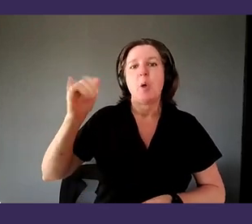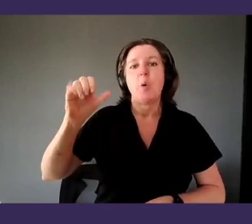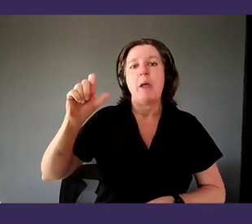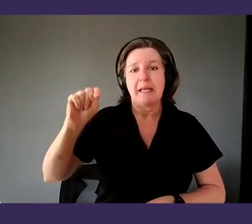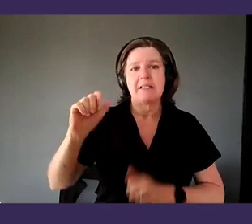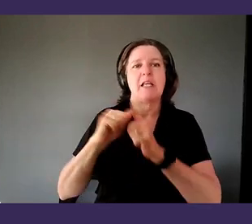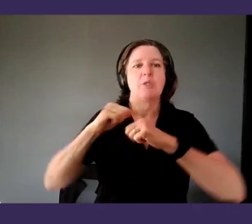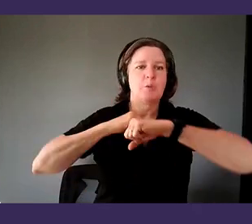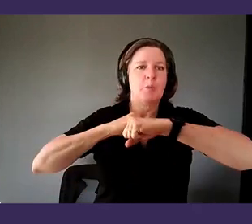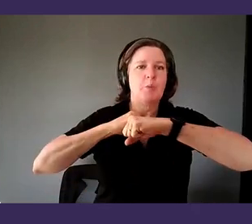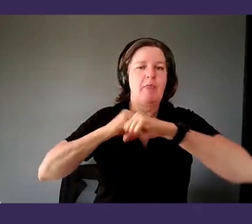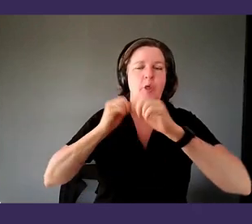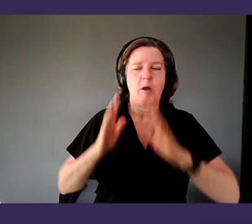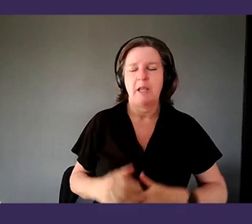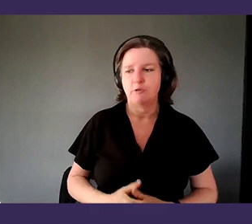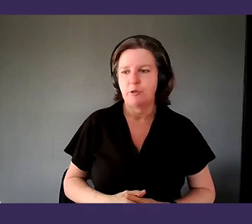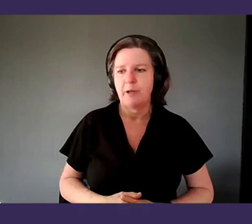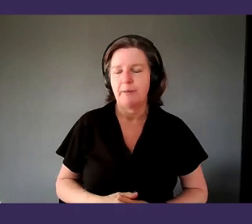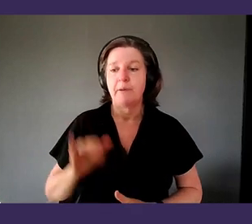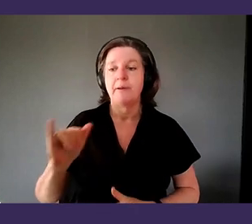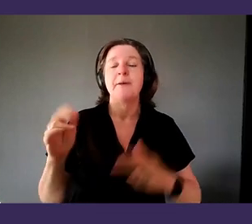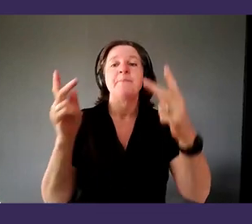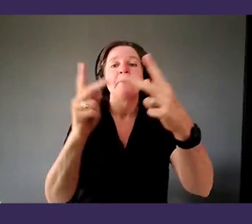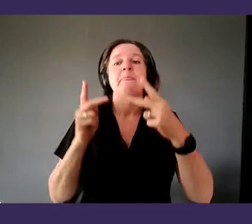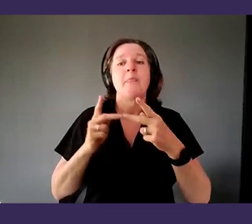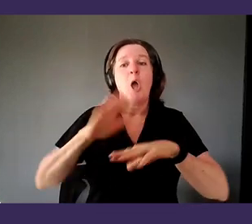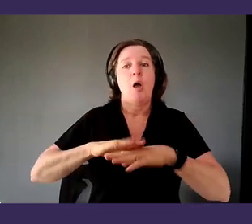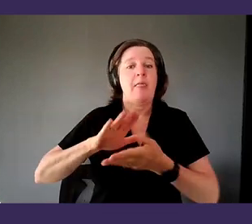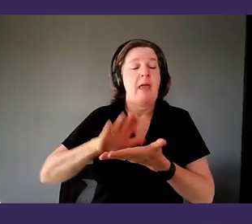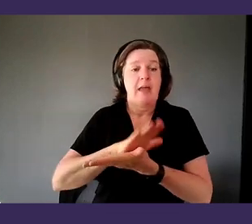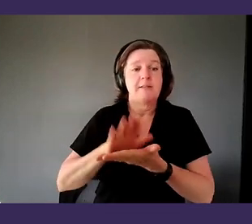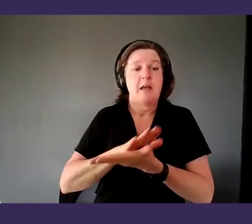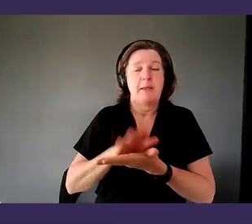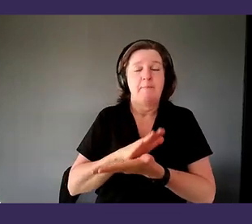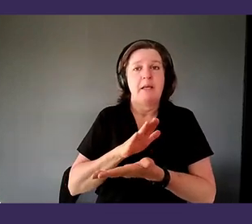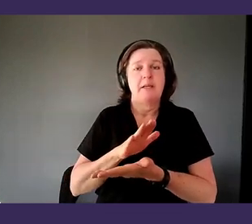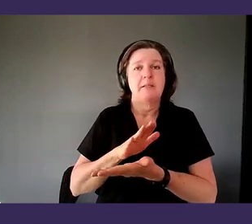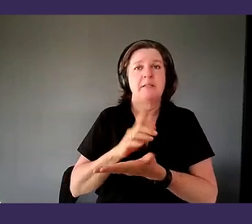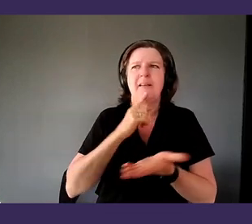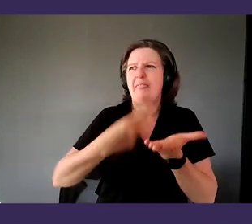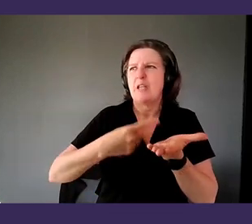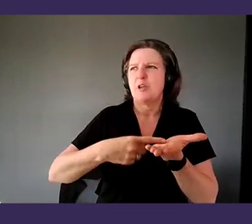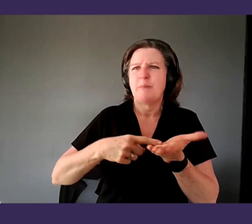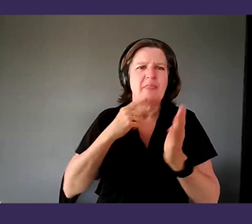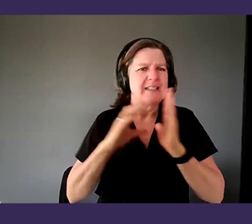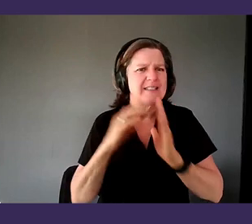And so there is a place on the document that talks about, I believe it's section 11 of the SDM agreement